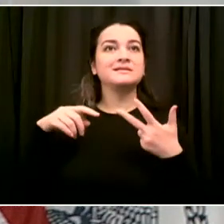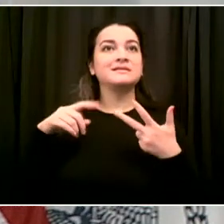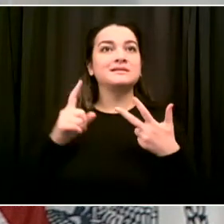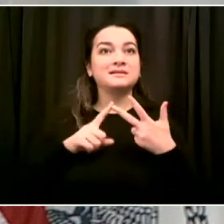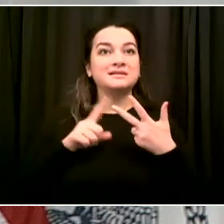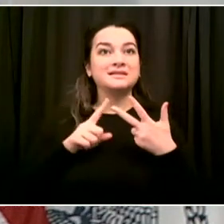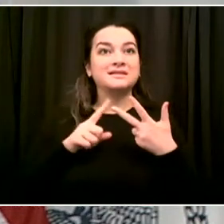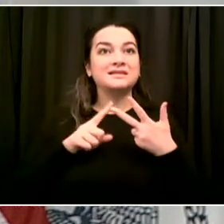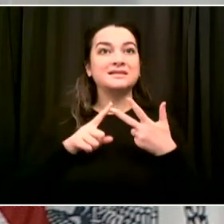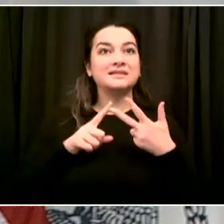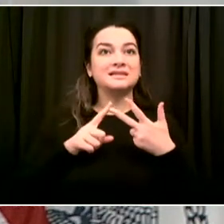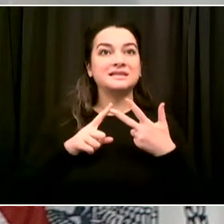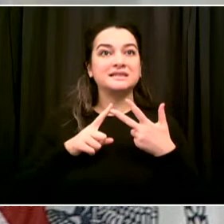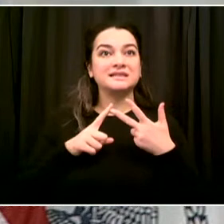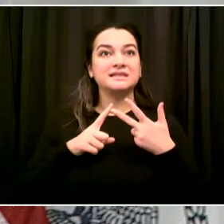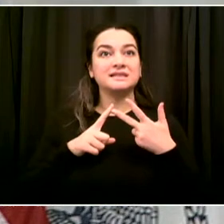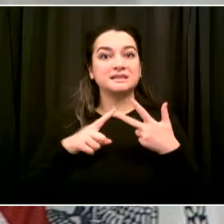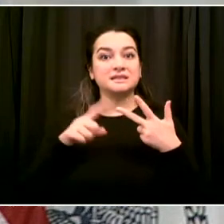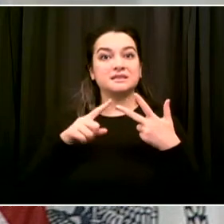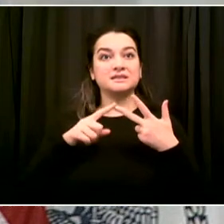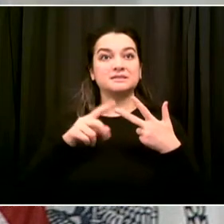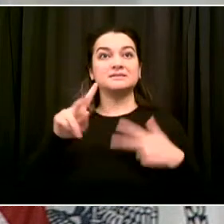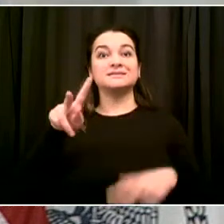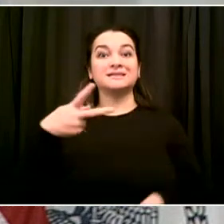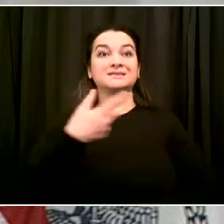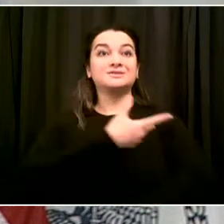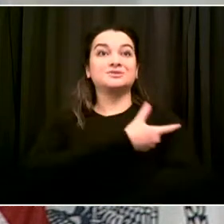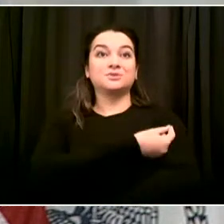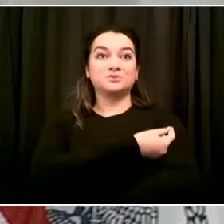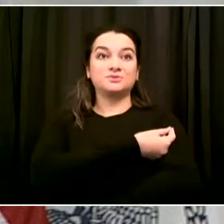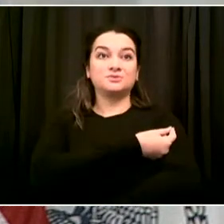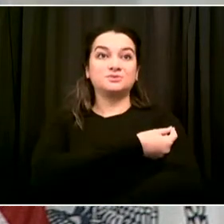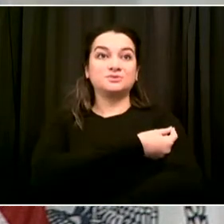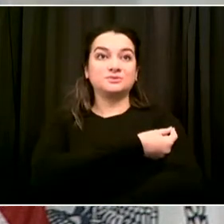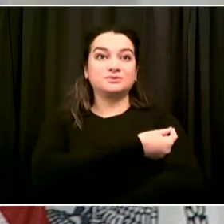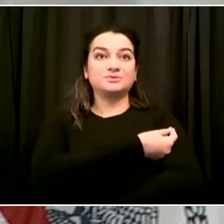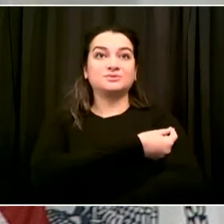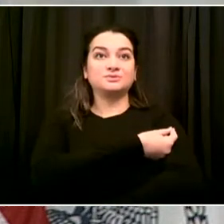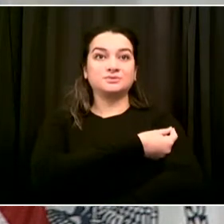SECOND DOSES THAT AREN'T GOING TO BE USED AND CAN'T BE USED FOR WEEKS, PUTS THEM INTO PLAY